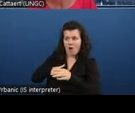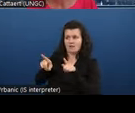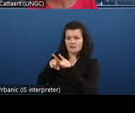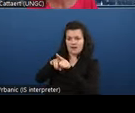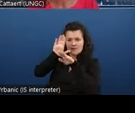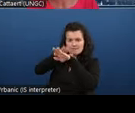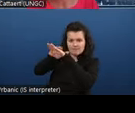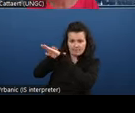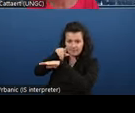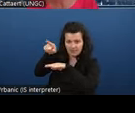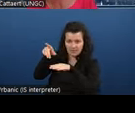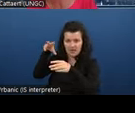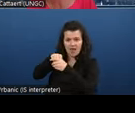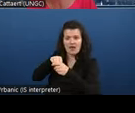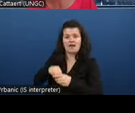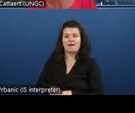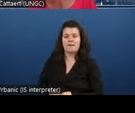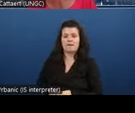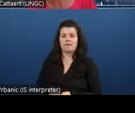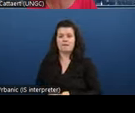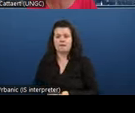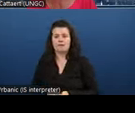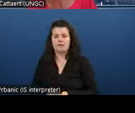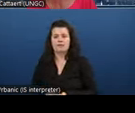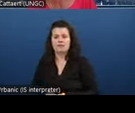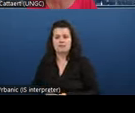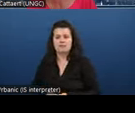15:55:51 So, and it's also seen that many of our leading companies here are also represented